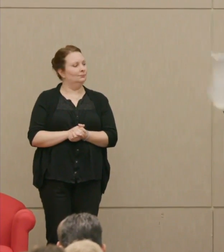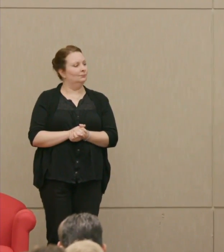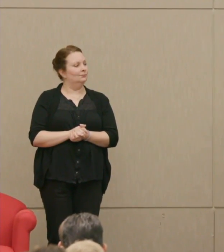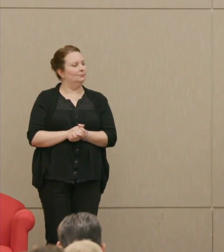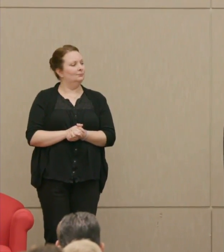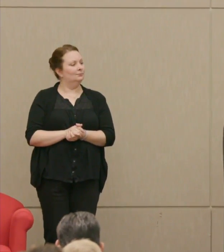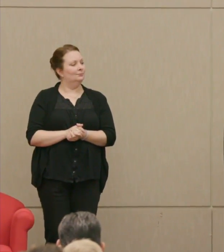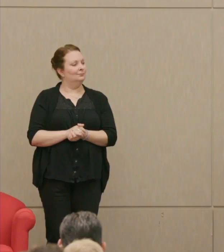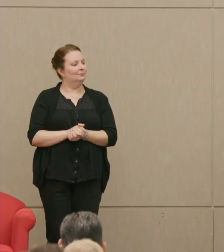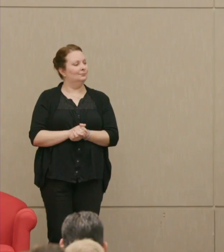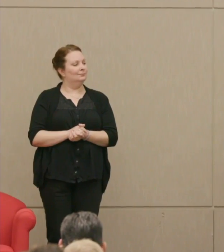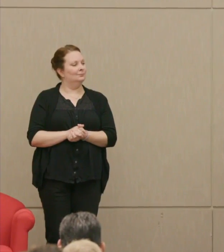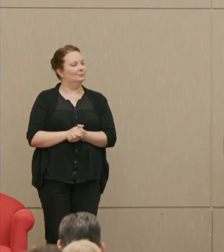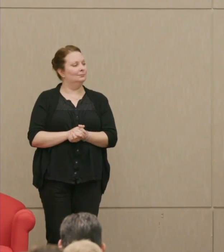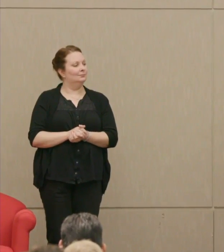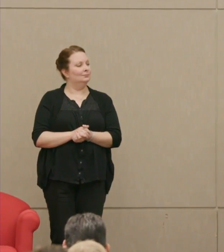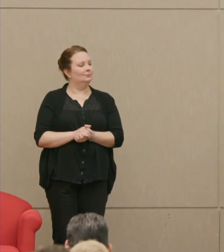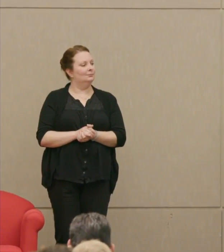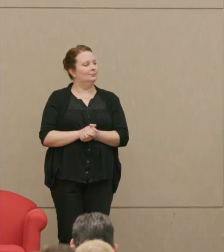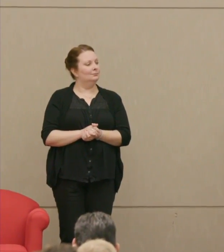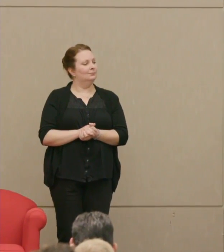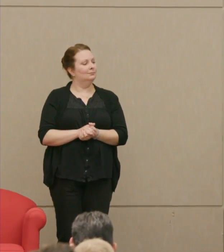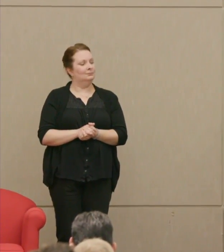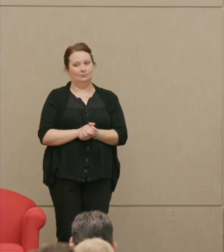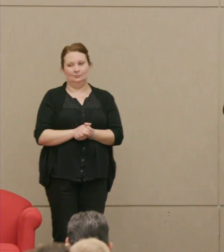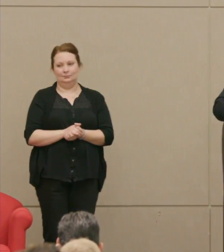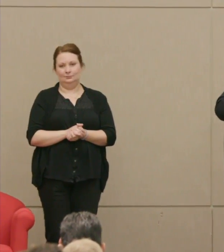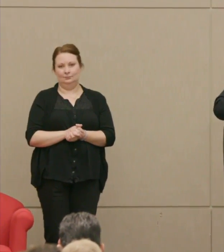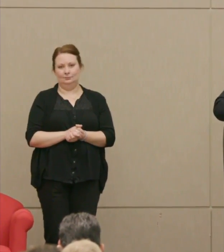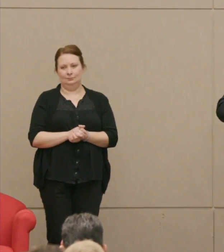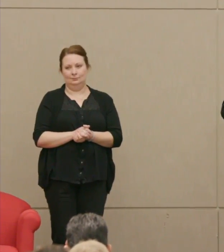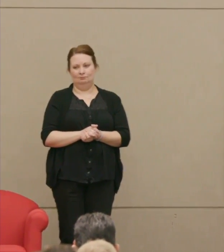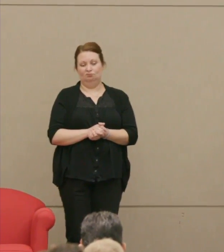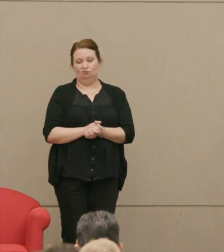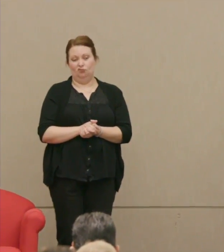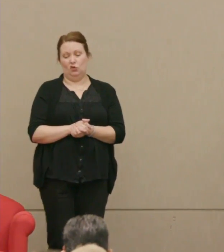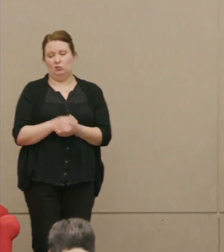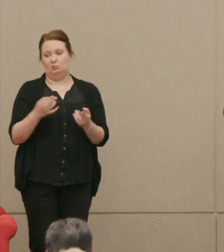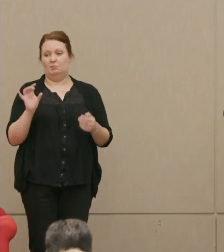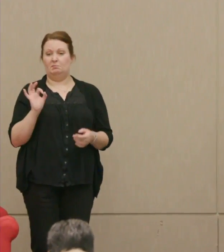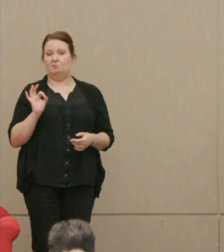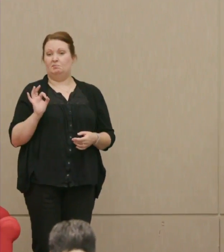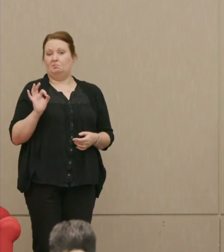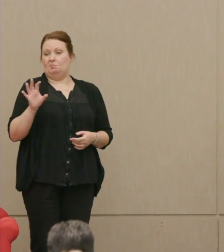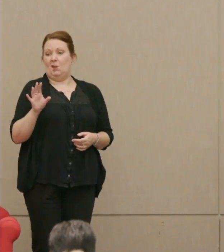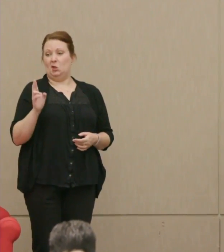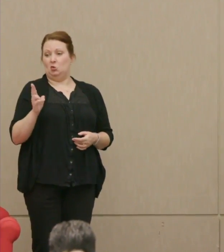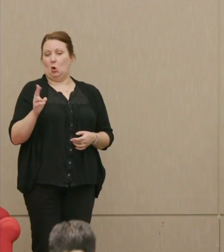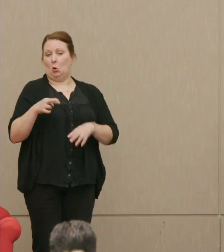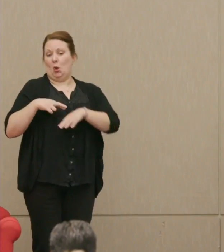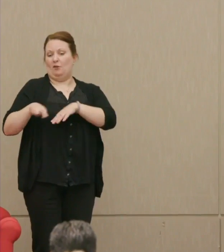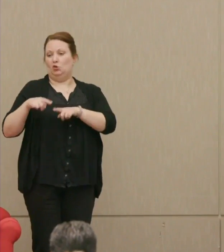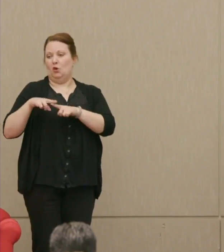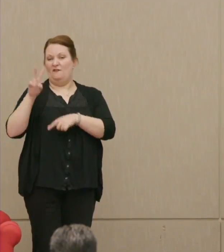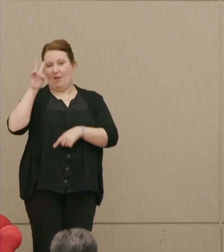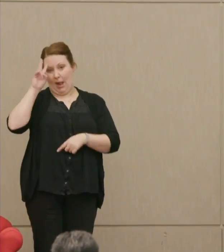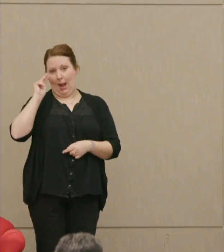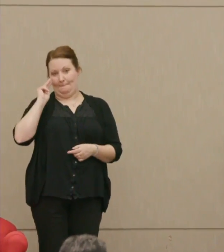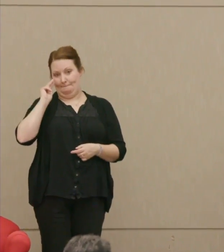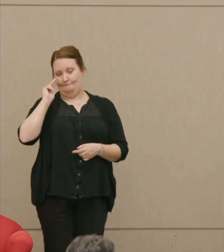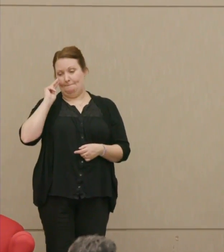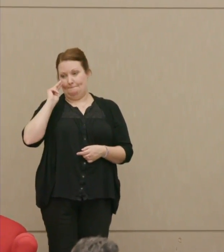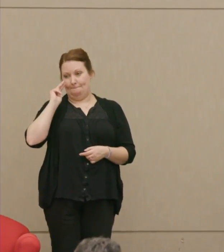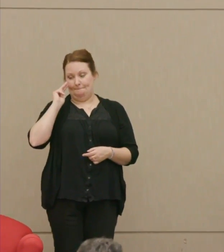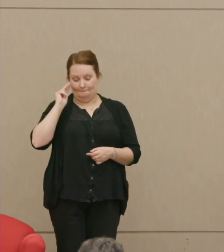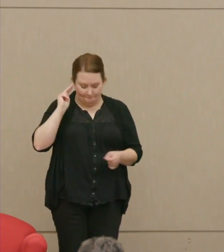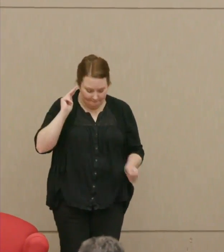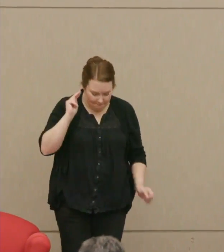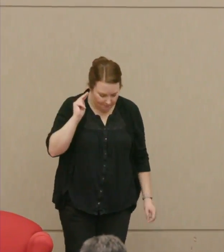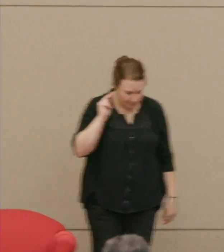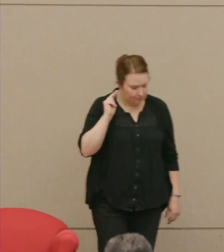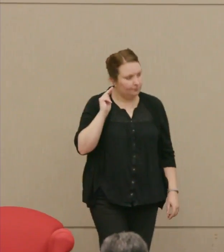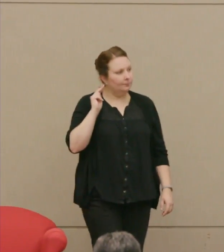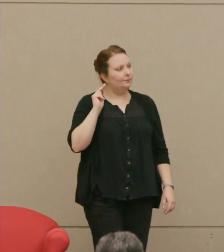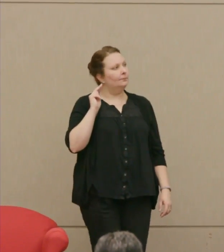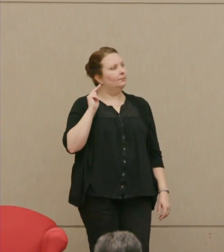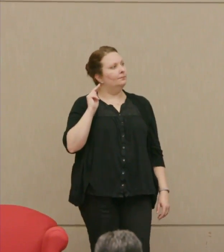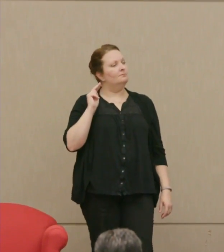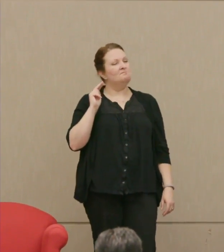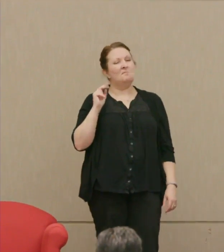Dr. Ellsberg: This, in passing, makes a historical reference on Vietnam, which I've rarely seen